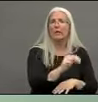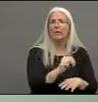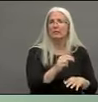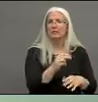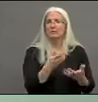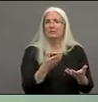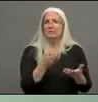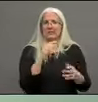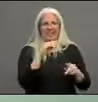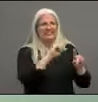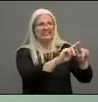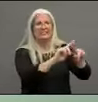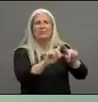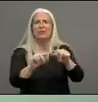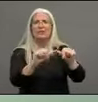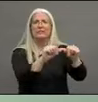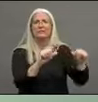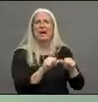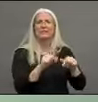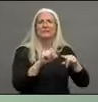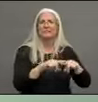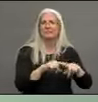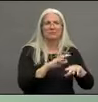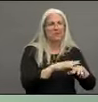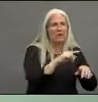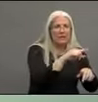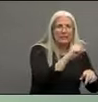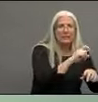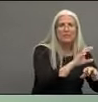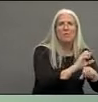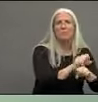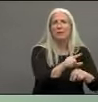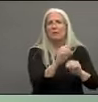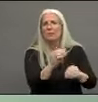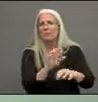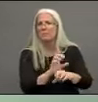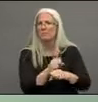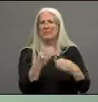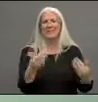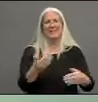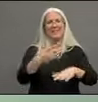Those are available to those who do not have symptoms but want to get tested.